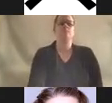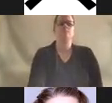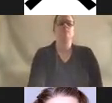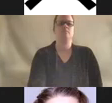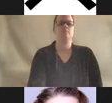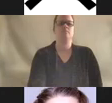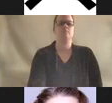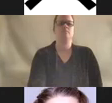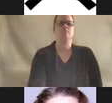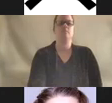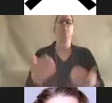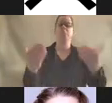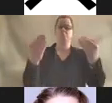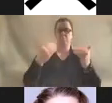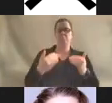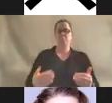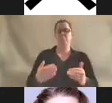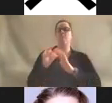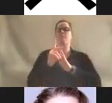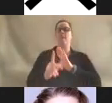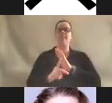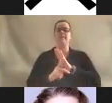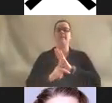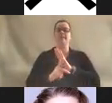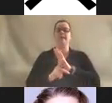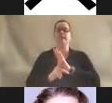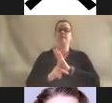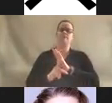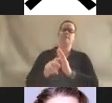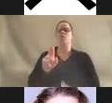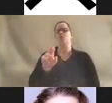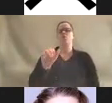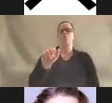I just want to emphasize to this group